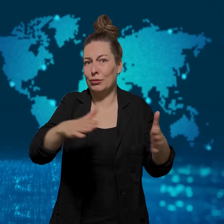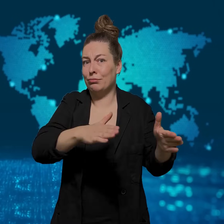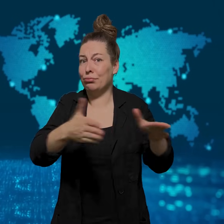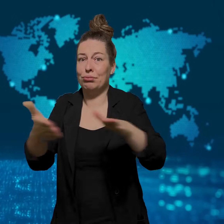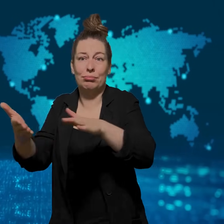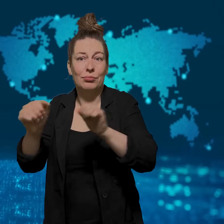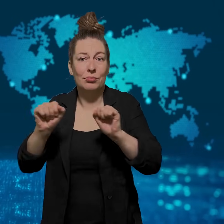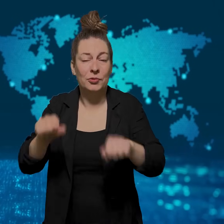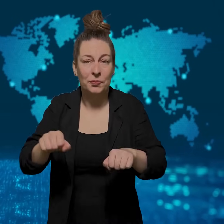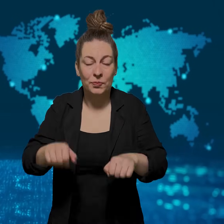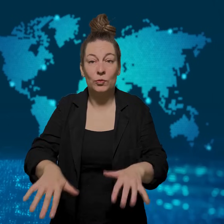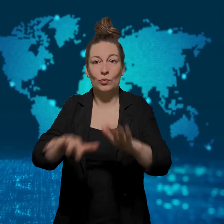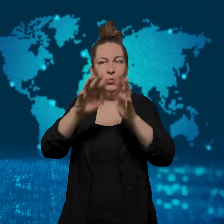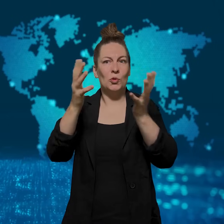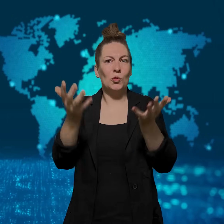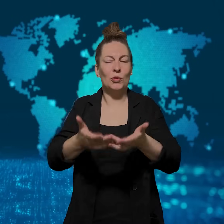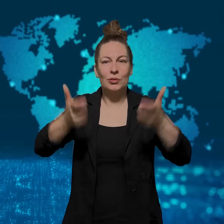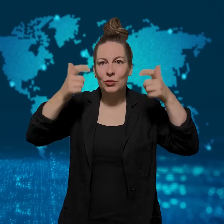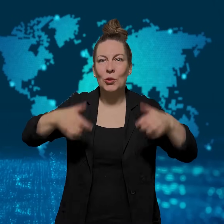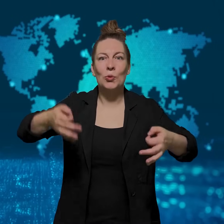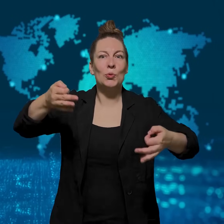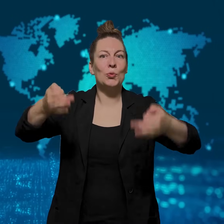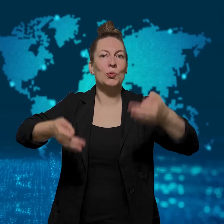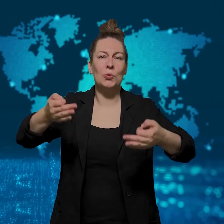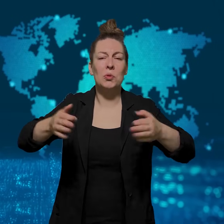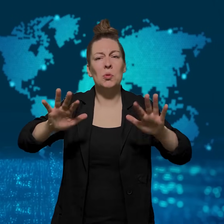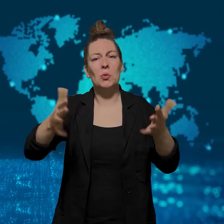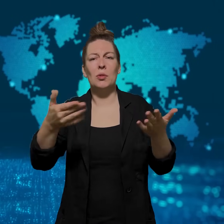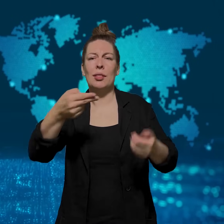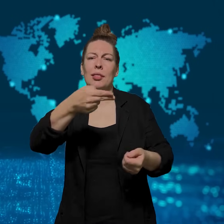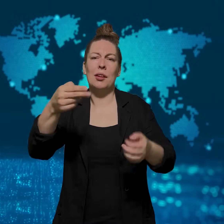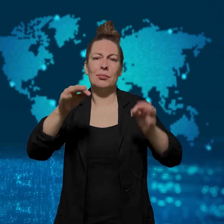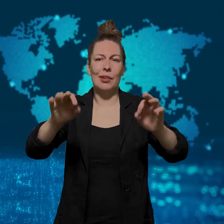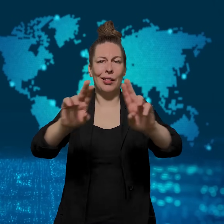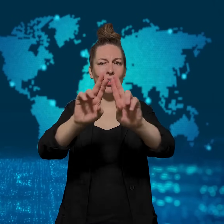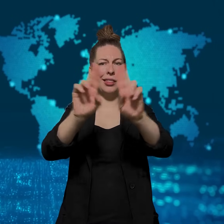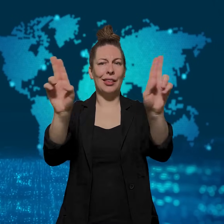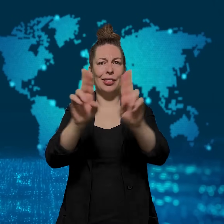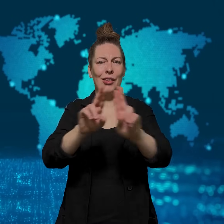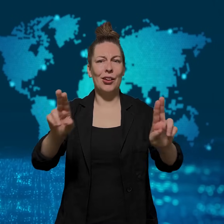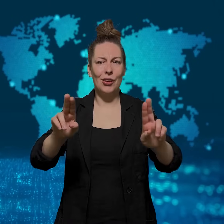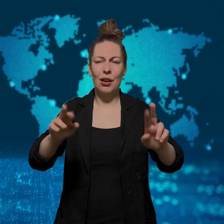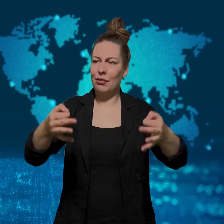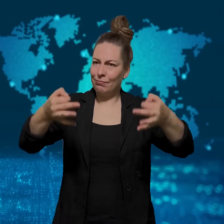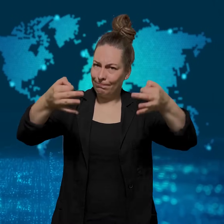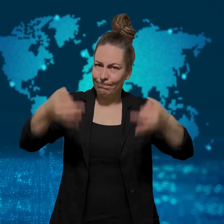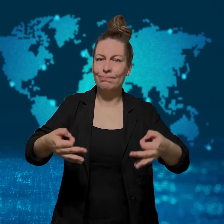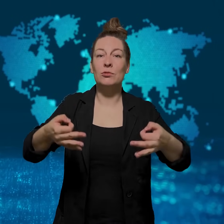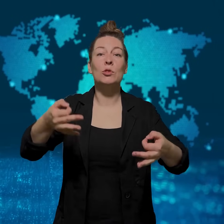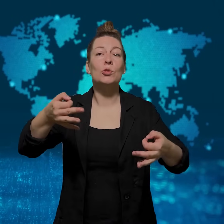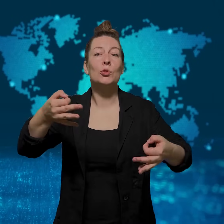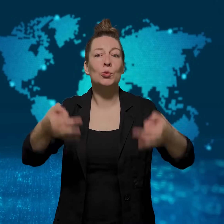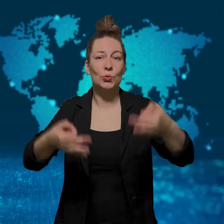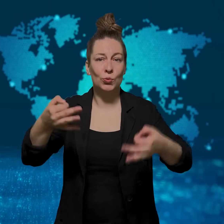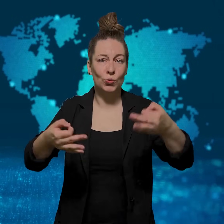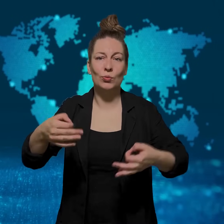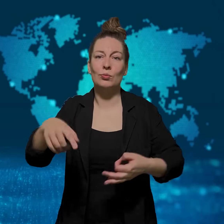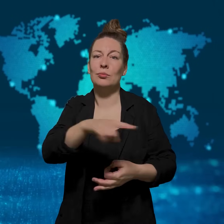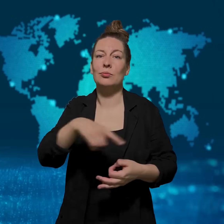The World Court, or International Court of Justice,